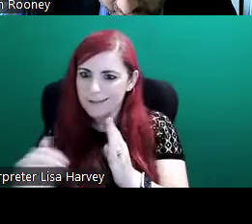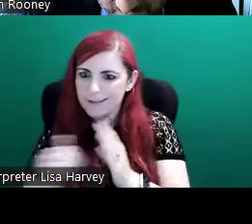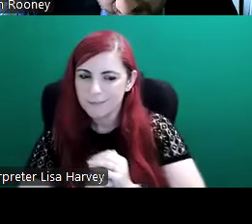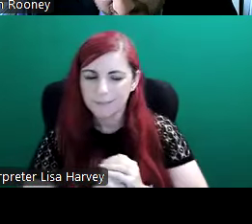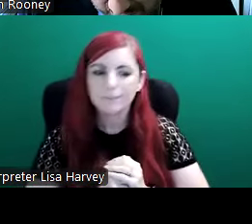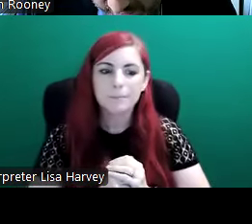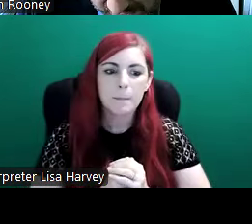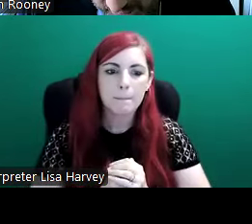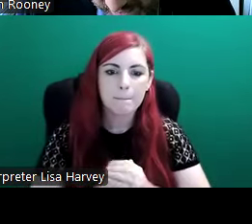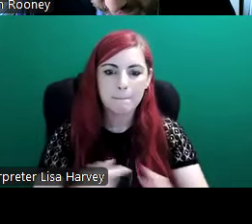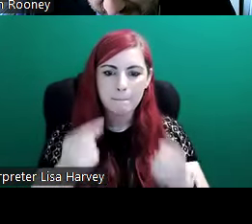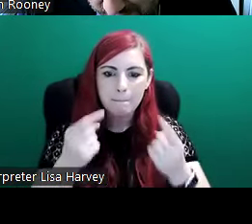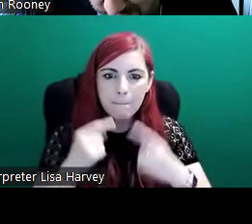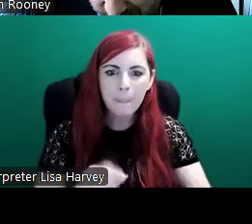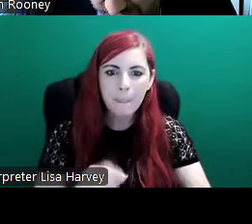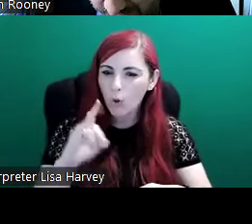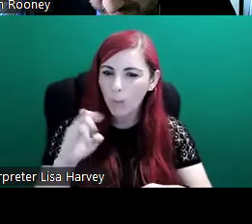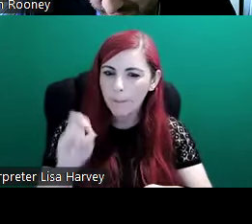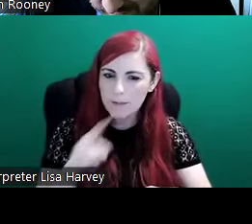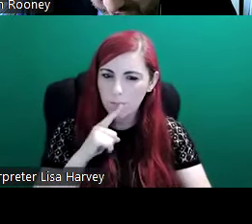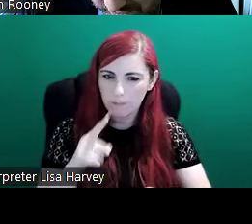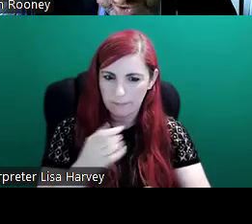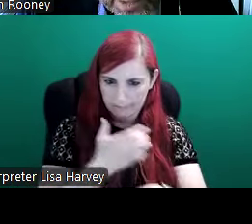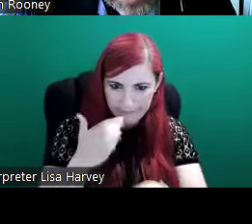Cubist principles were equally evident in Jellett's treatment of other traditional